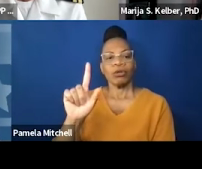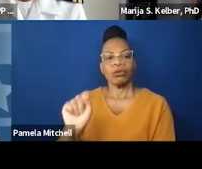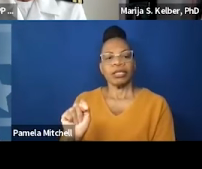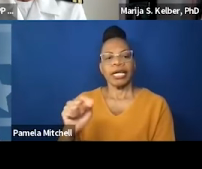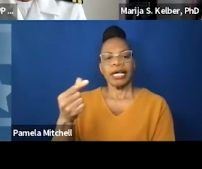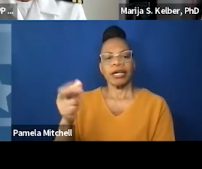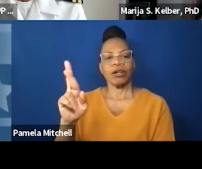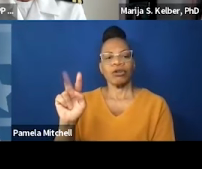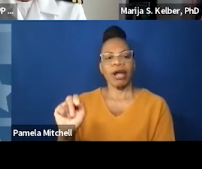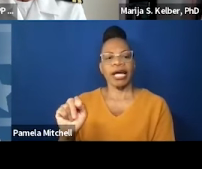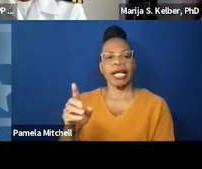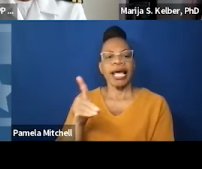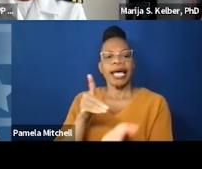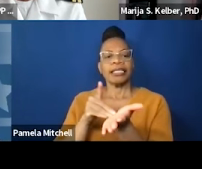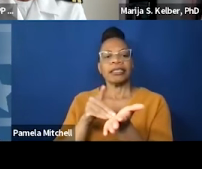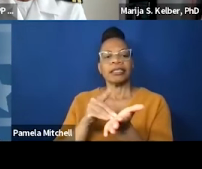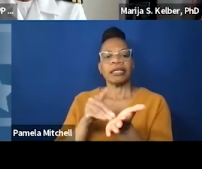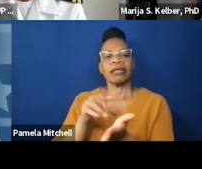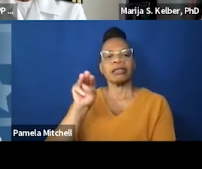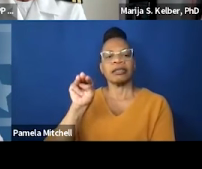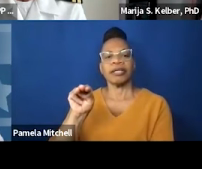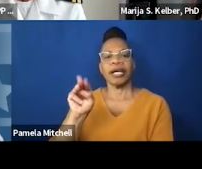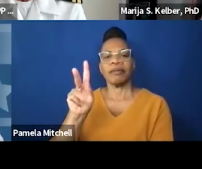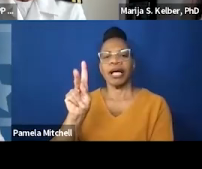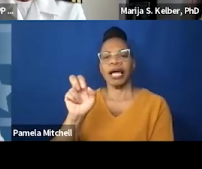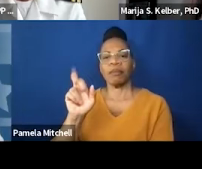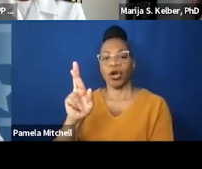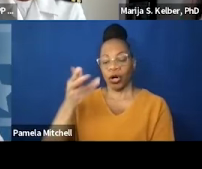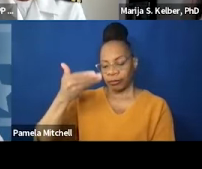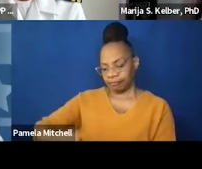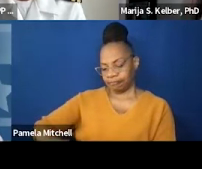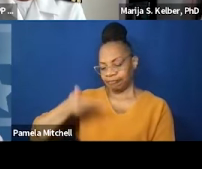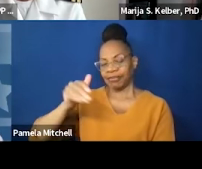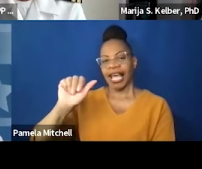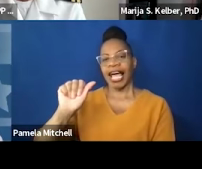and I will introduce them shortly. I'm Angela Wright, I'm a Senior Project Associate